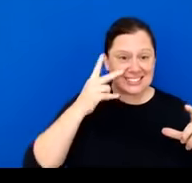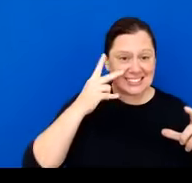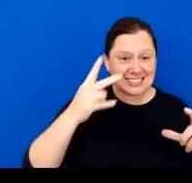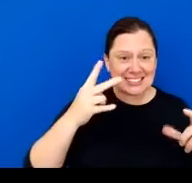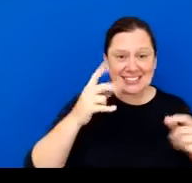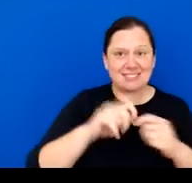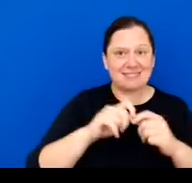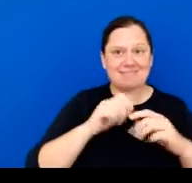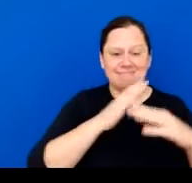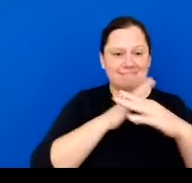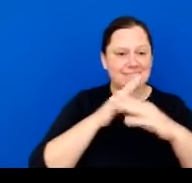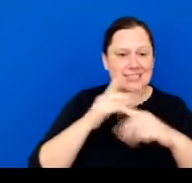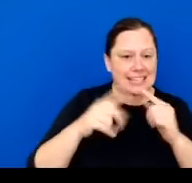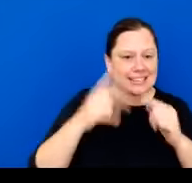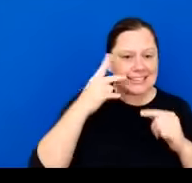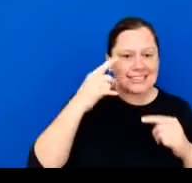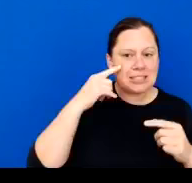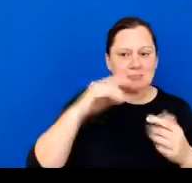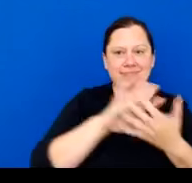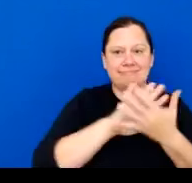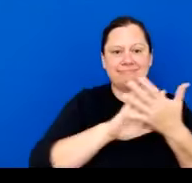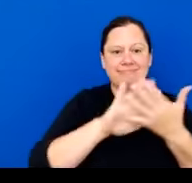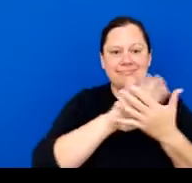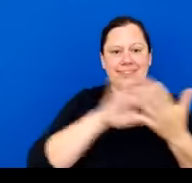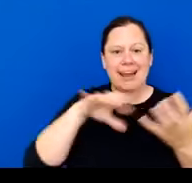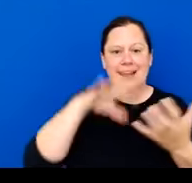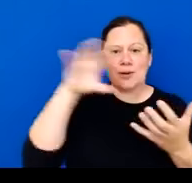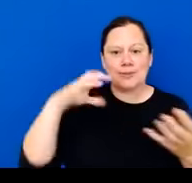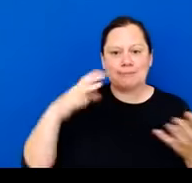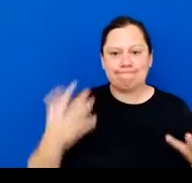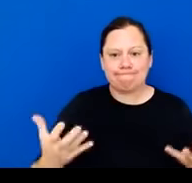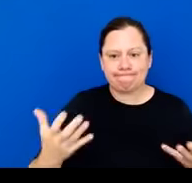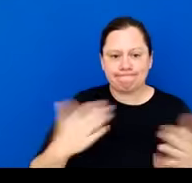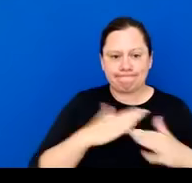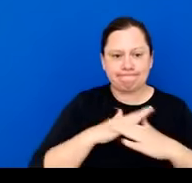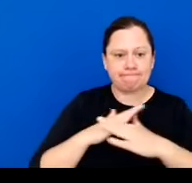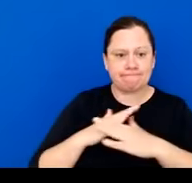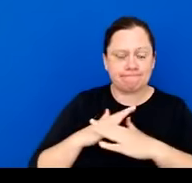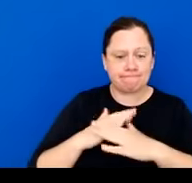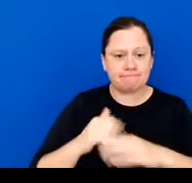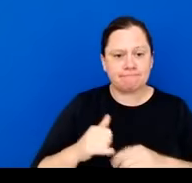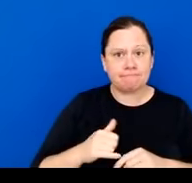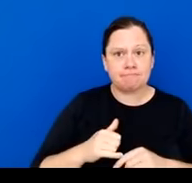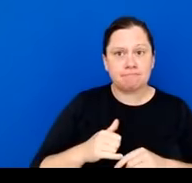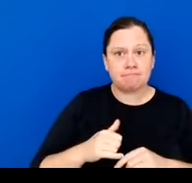like I said a lot less heat on the east side tonight so that's